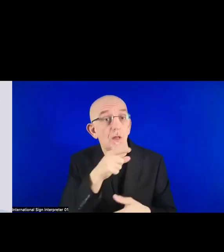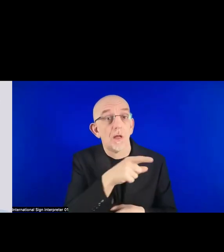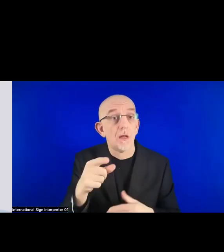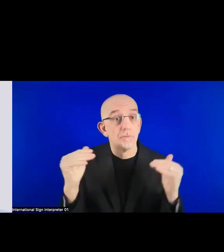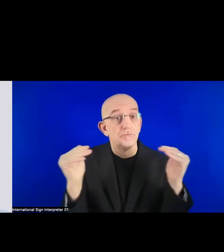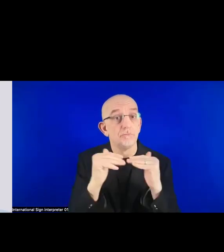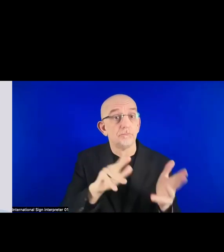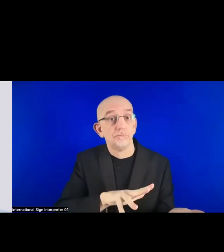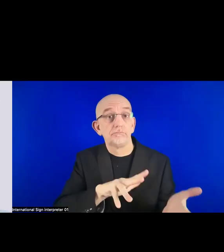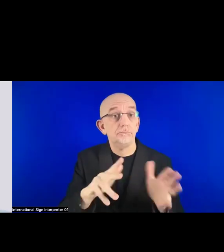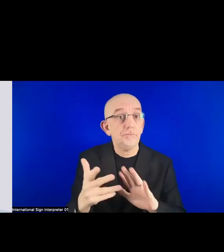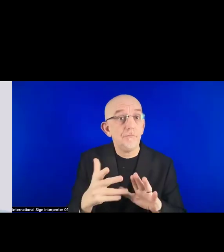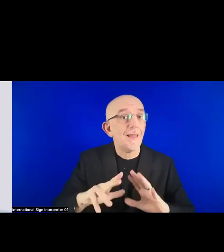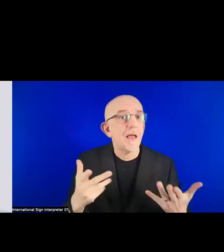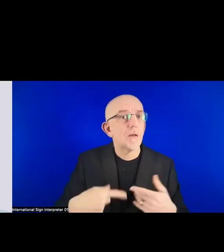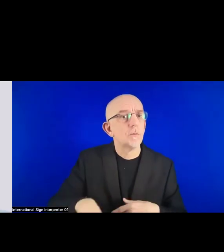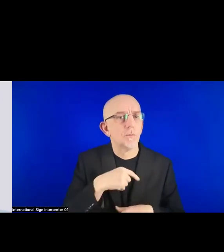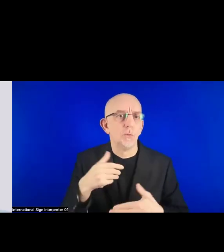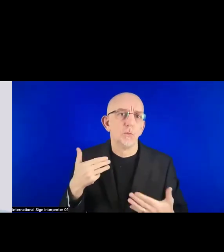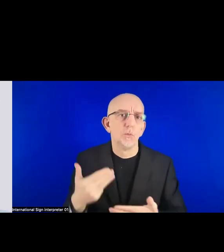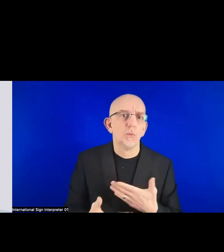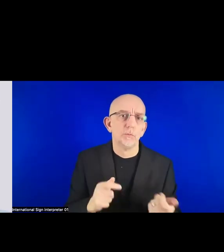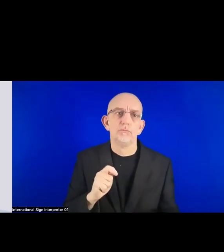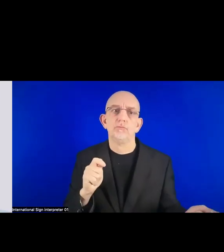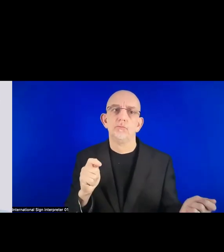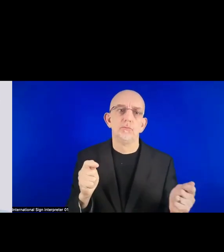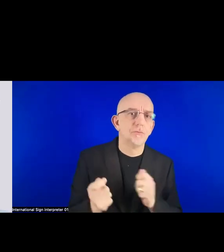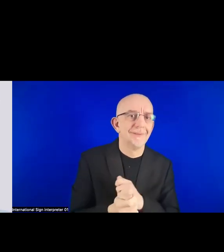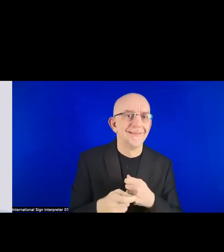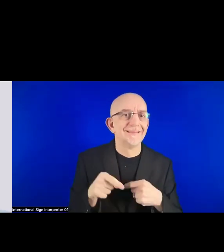research interests or if you have other ideas that you would like to discuss that